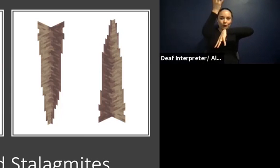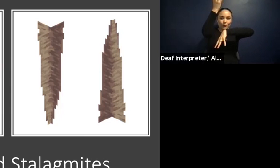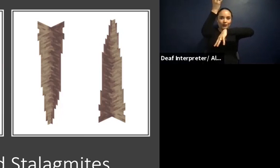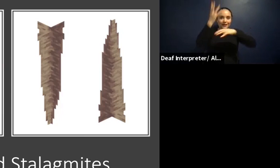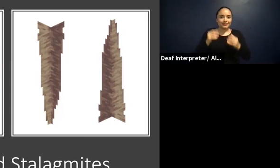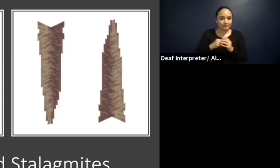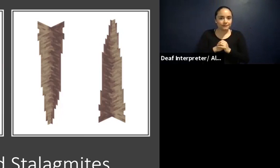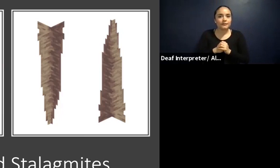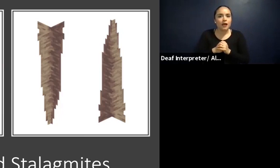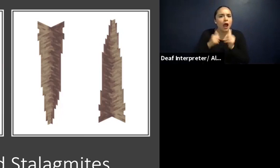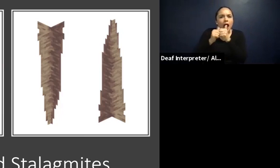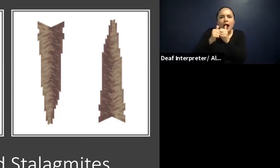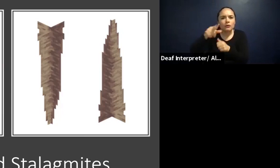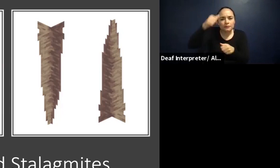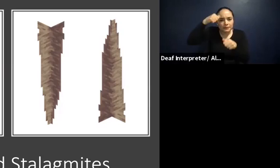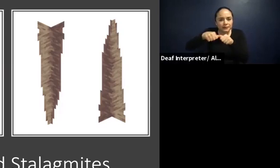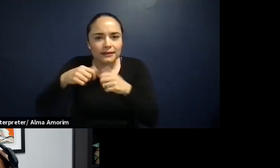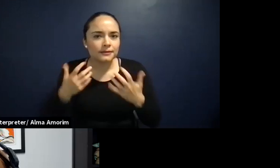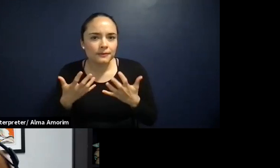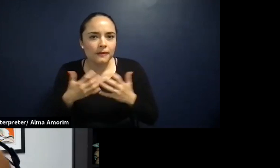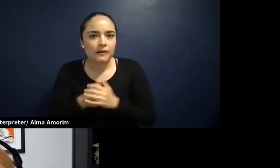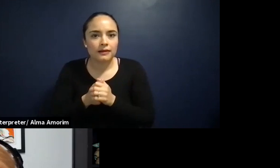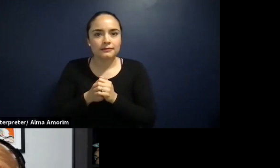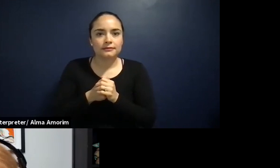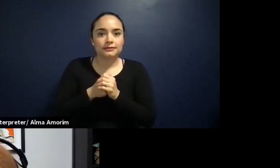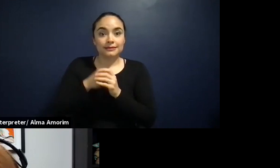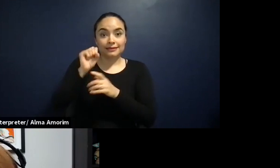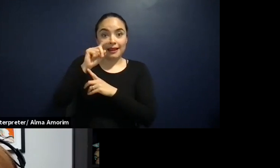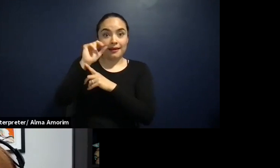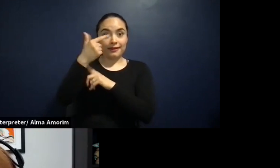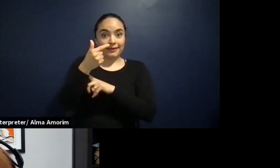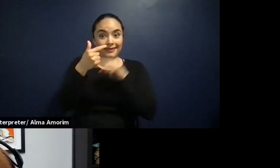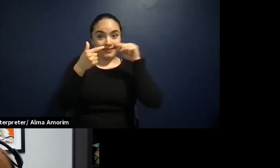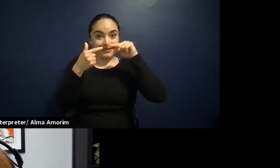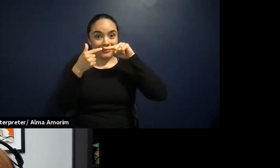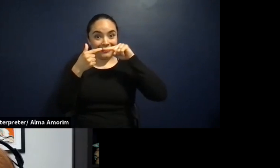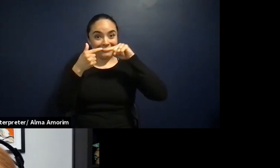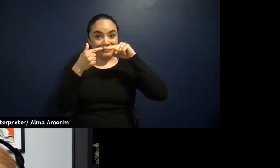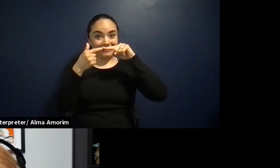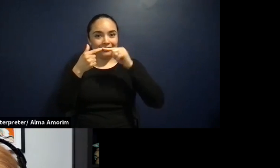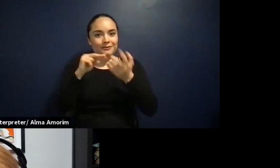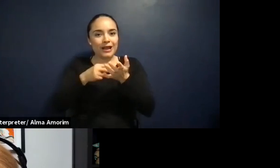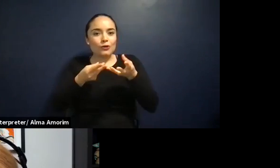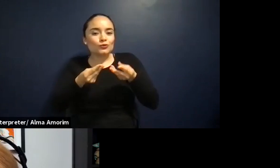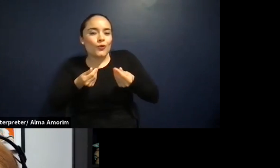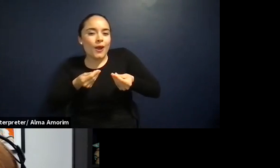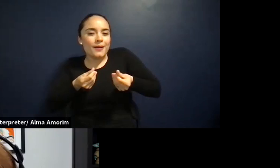between the two, but they are very similar in formation. [Sarah]: Oh wow. All right, so I think we've